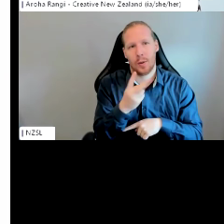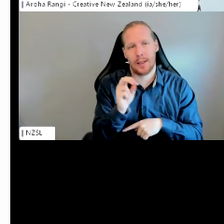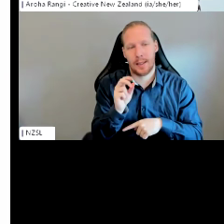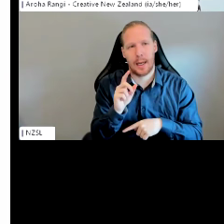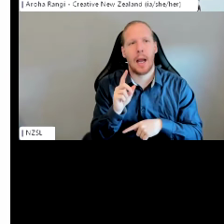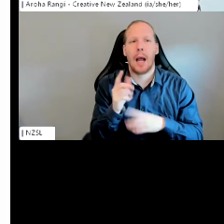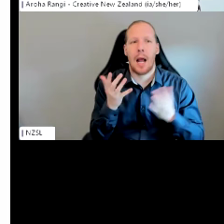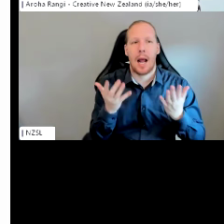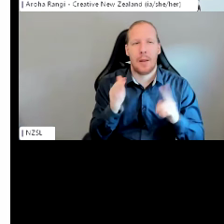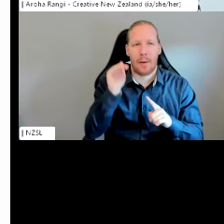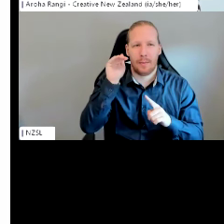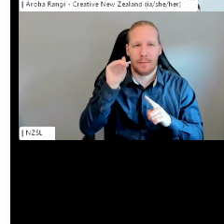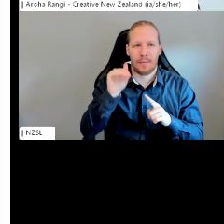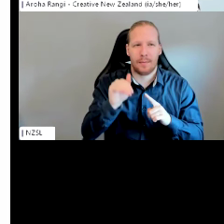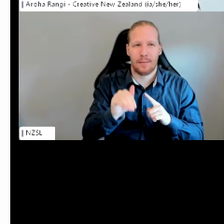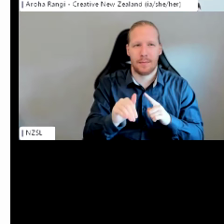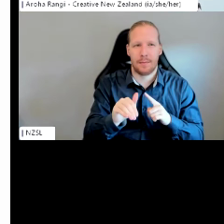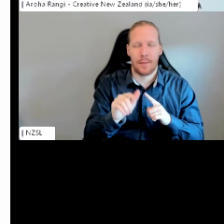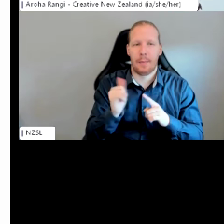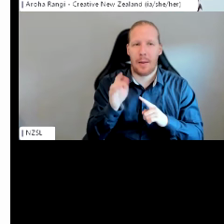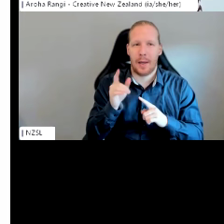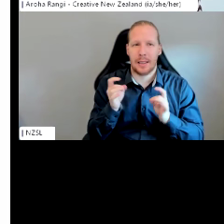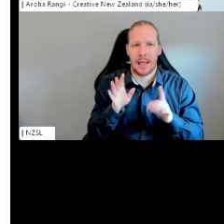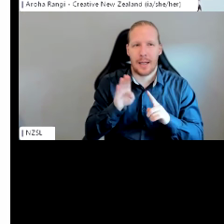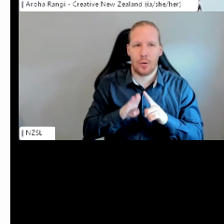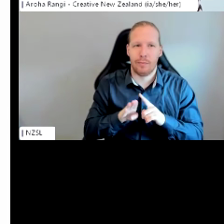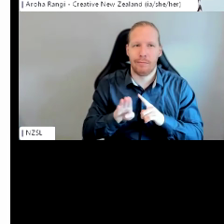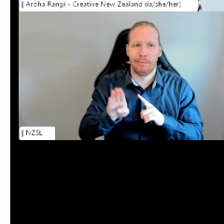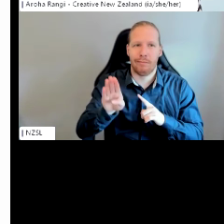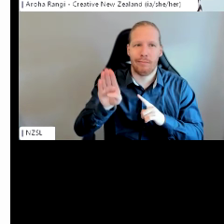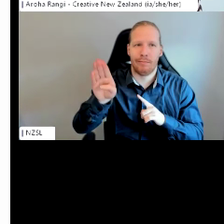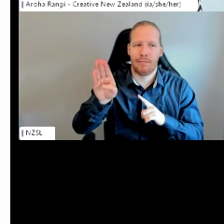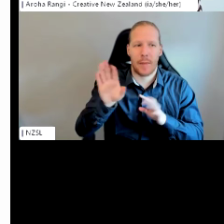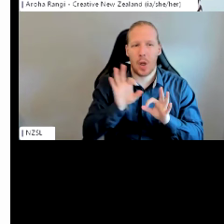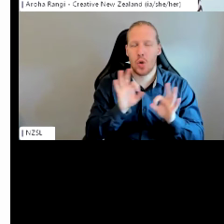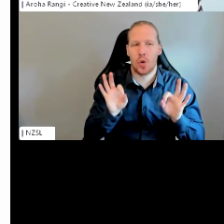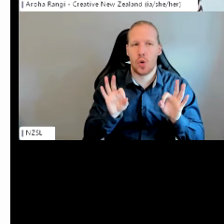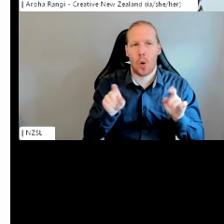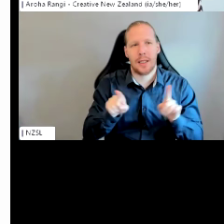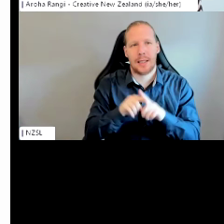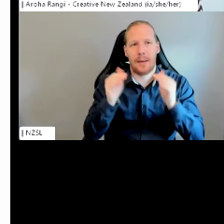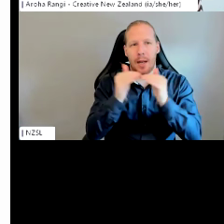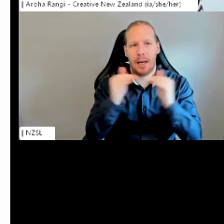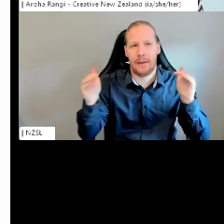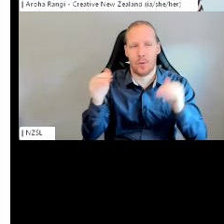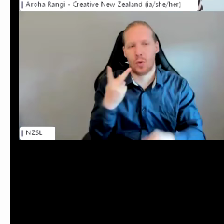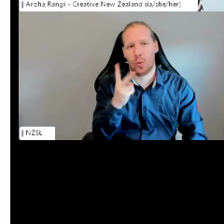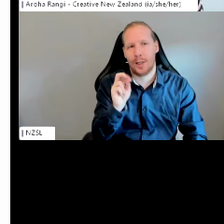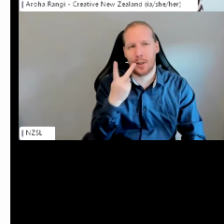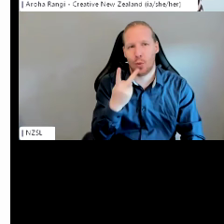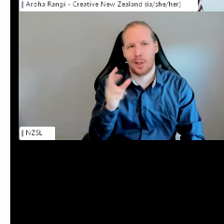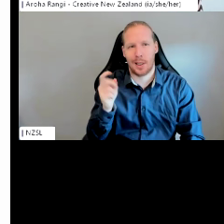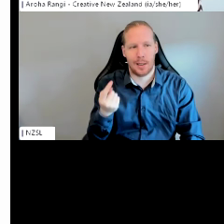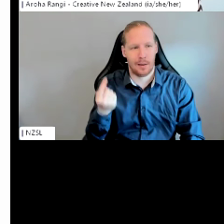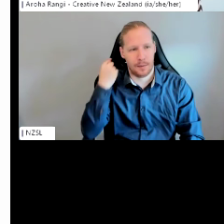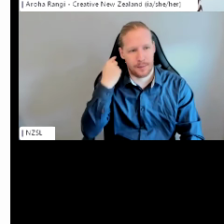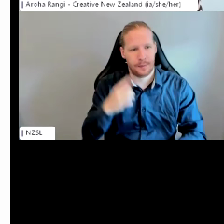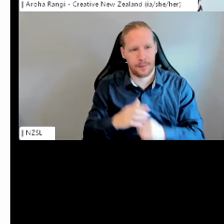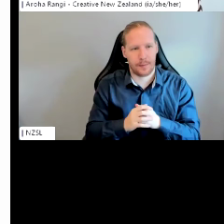but it hasn't quite got to the 2020 levels. Um, the link between income and art spending is really